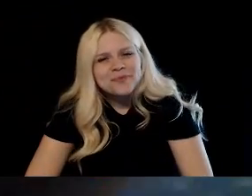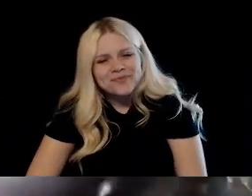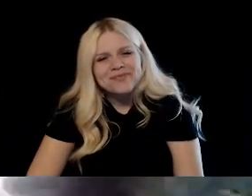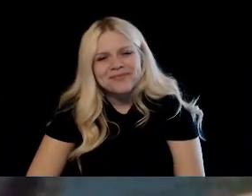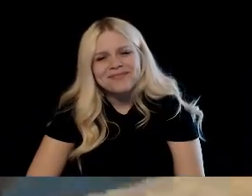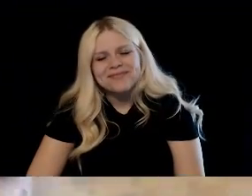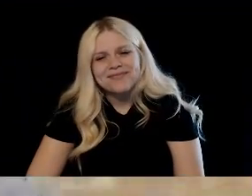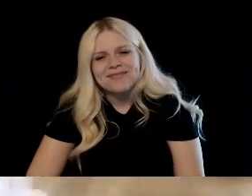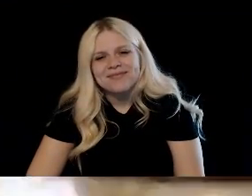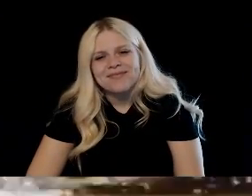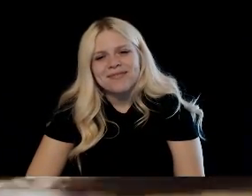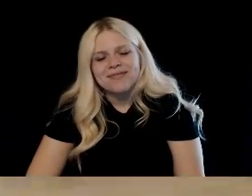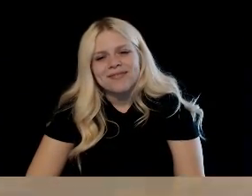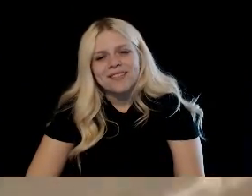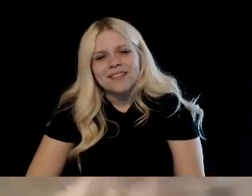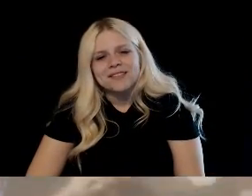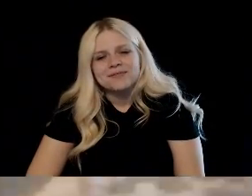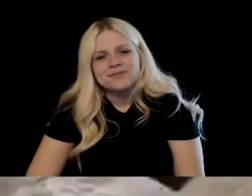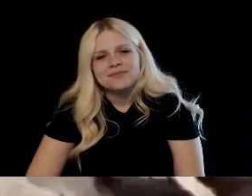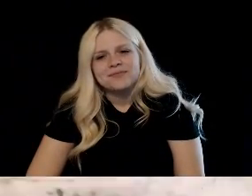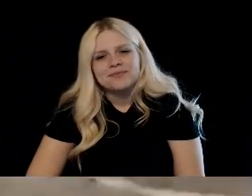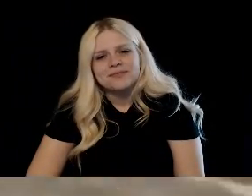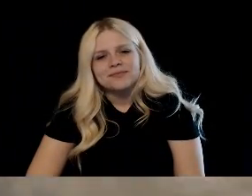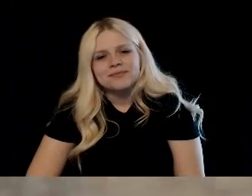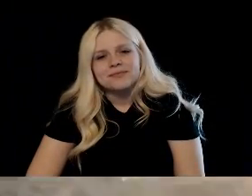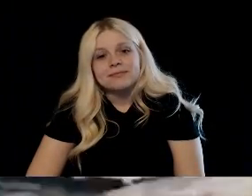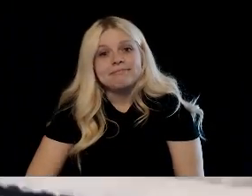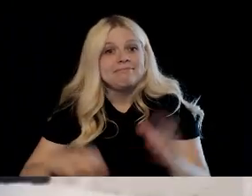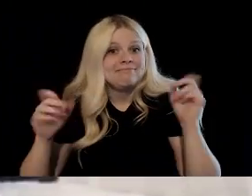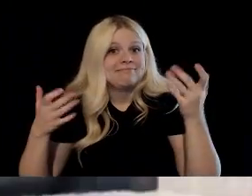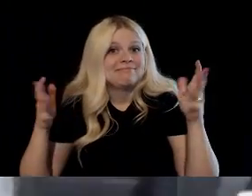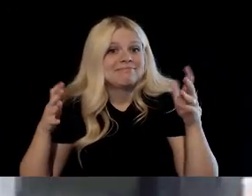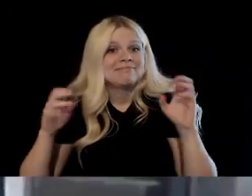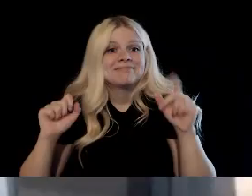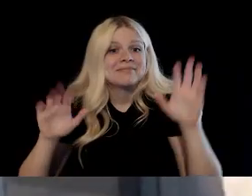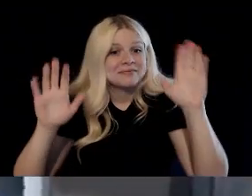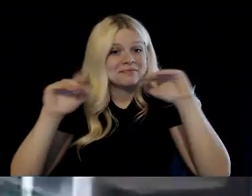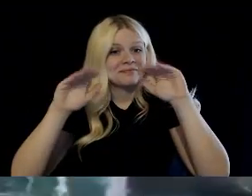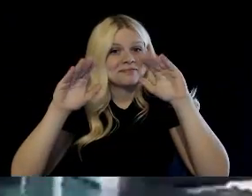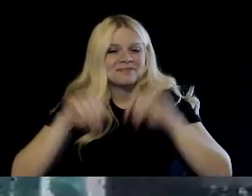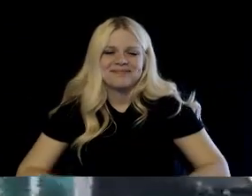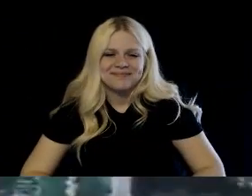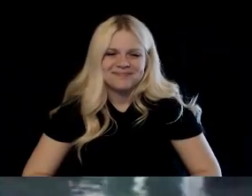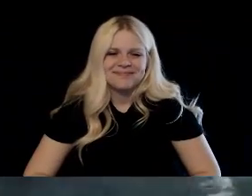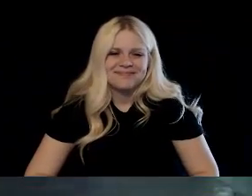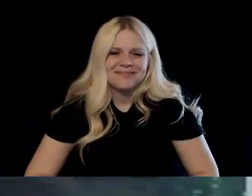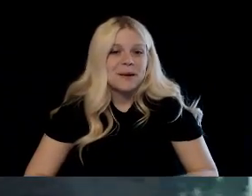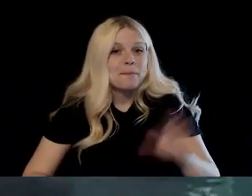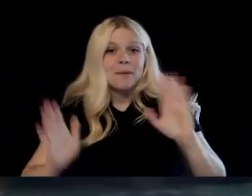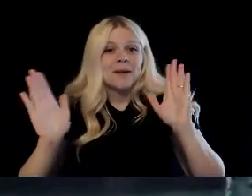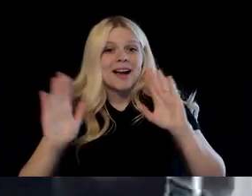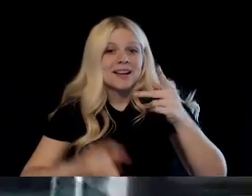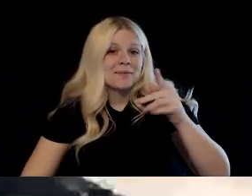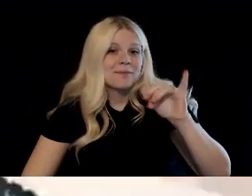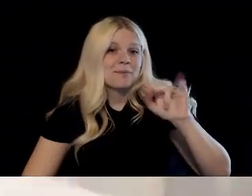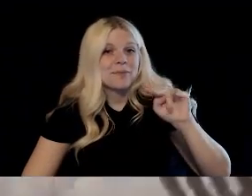Erica: He wants that fish. Okay! We're saying goodbye to our pinnipeds. We were just down here, if